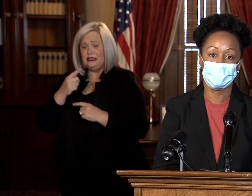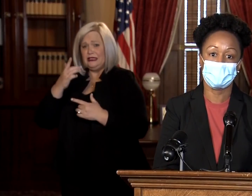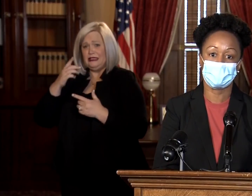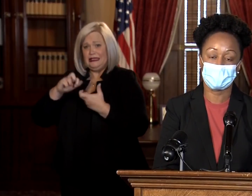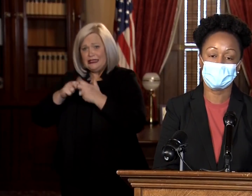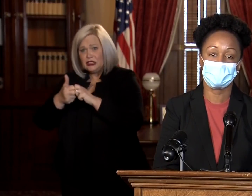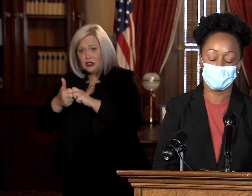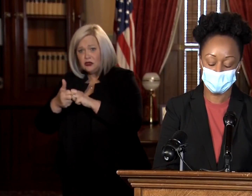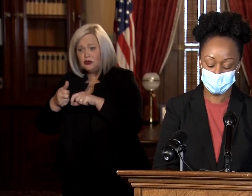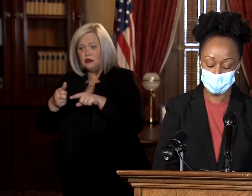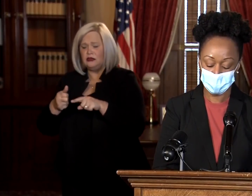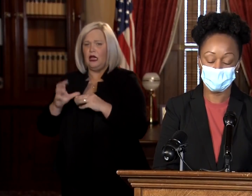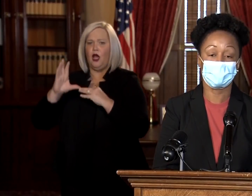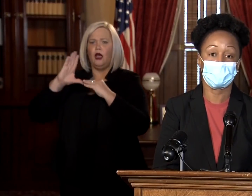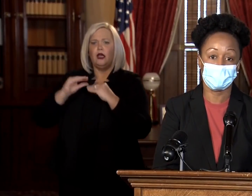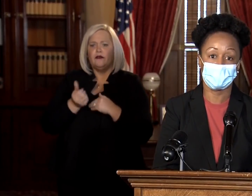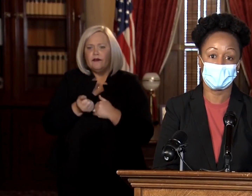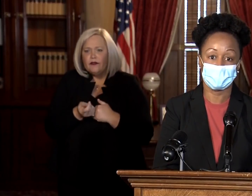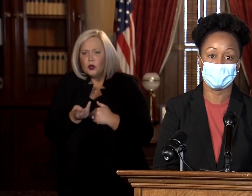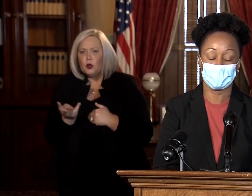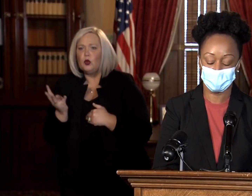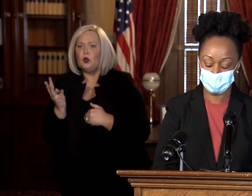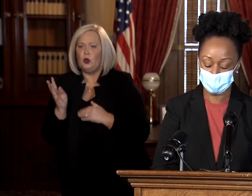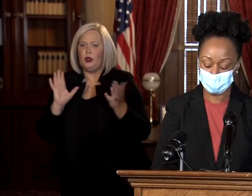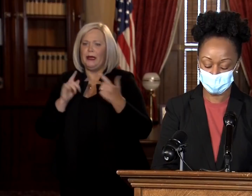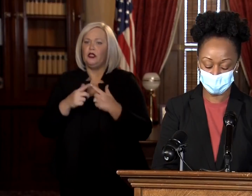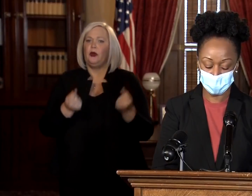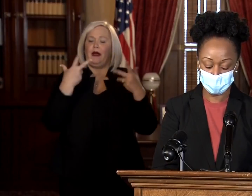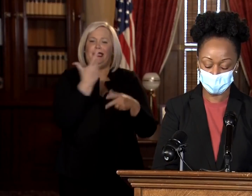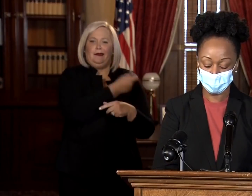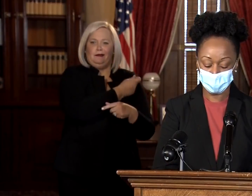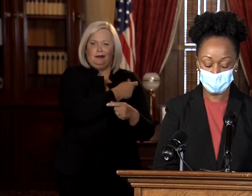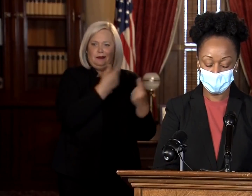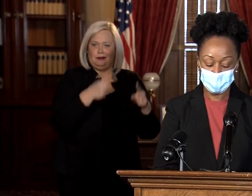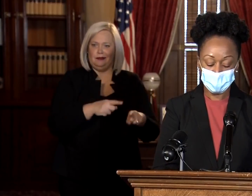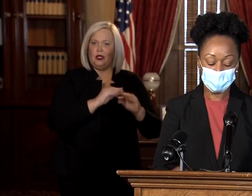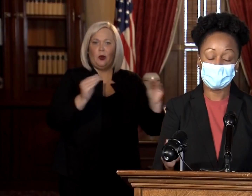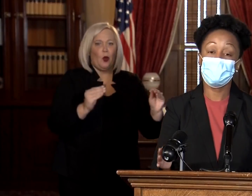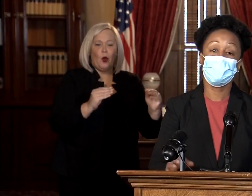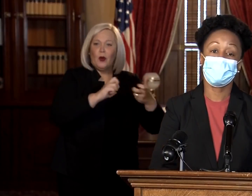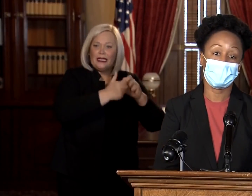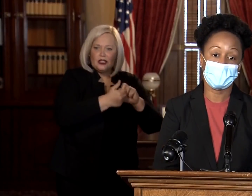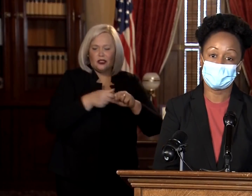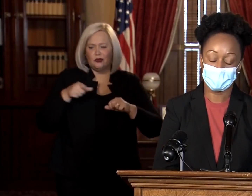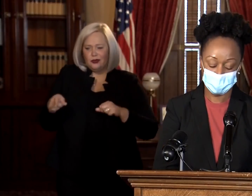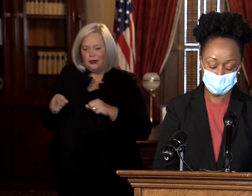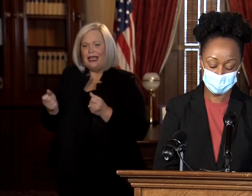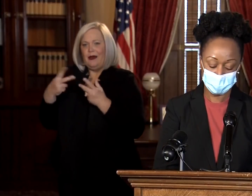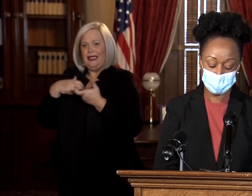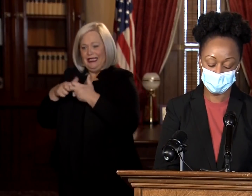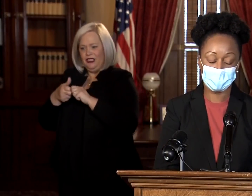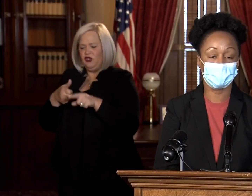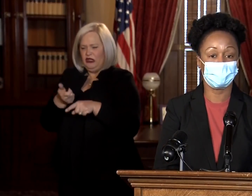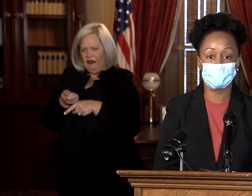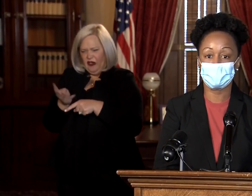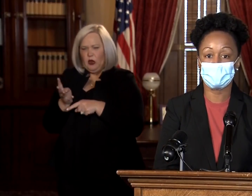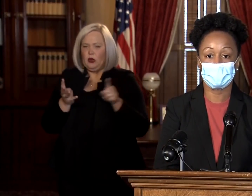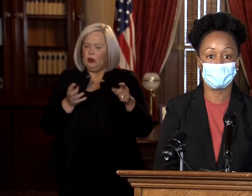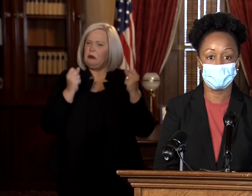reactions to the Vaccines compared to the over2 million compared to the over2 million people across the country who people across the country who have already gotten the Vaccine have already gotten the Vaccine so far.